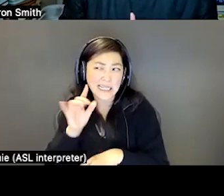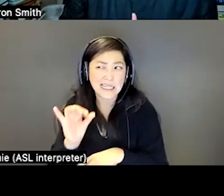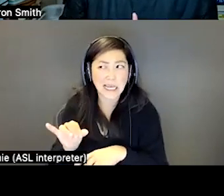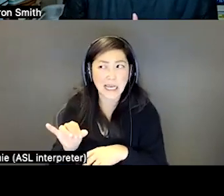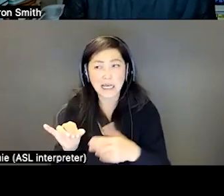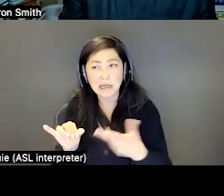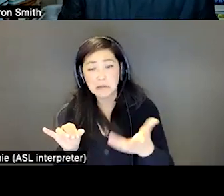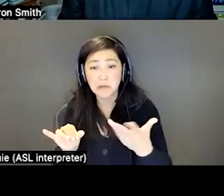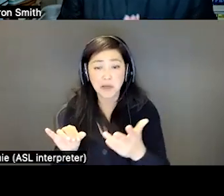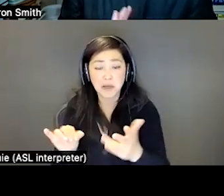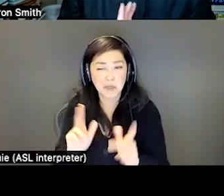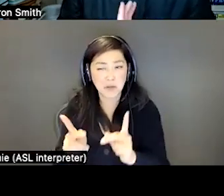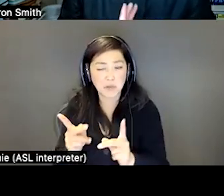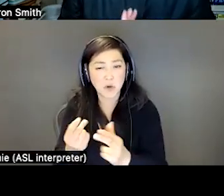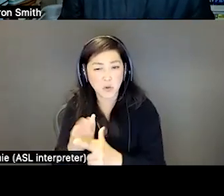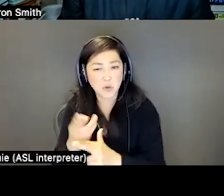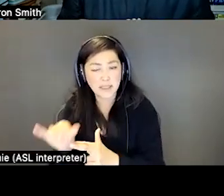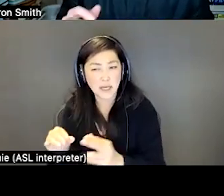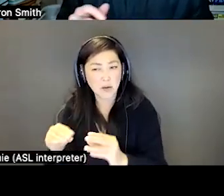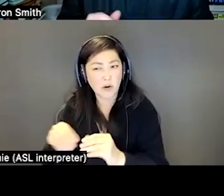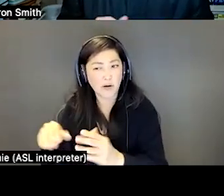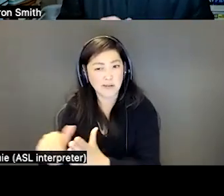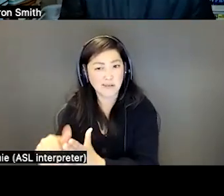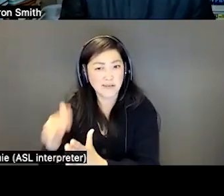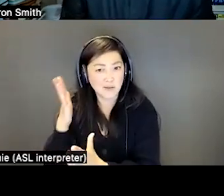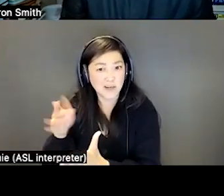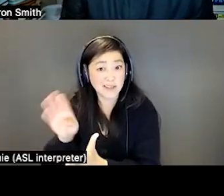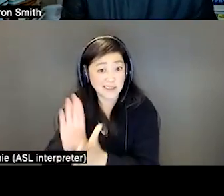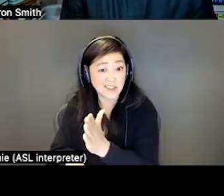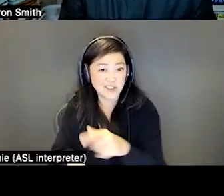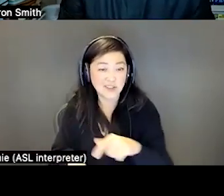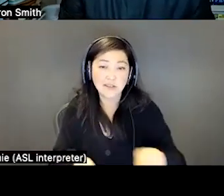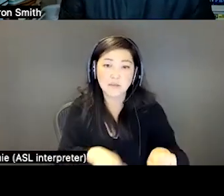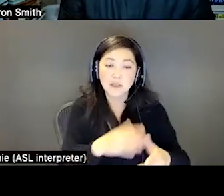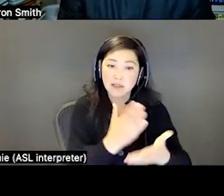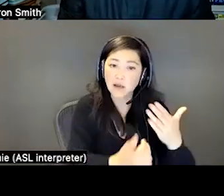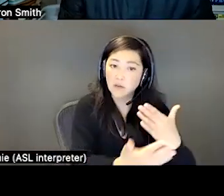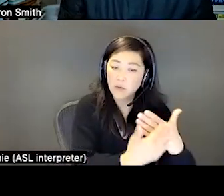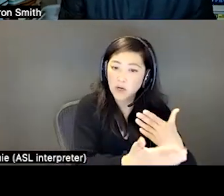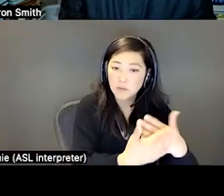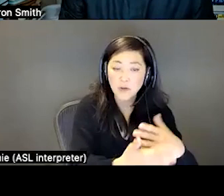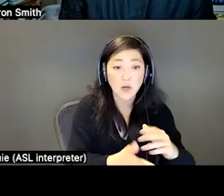quite cheap. Social media recommendations, book seller recommendations, quite high there at 36%,